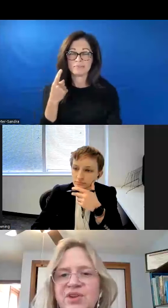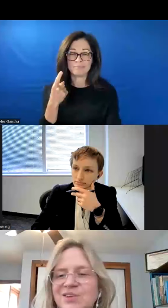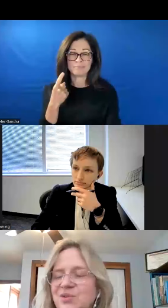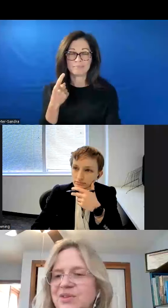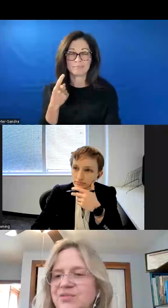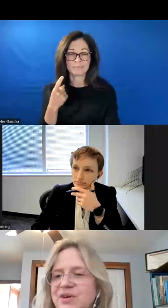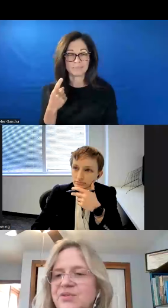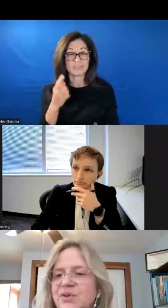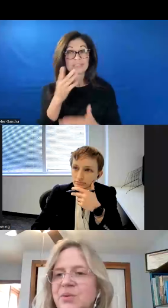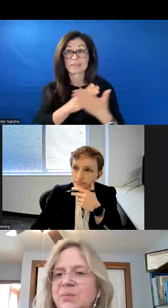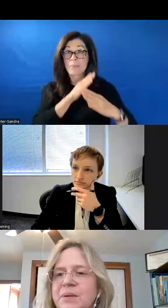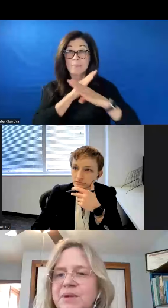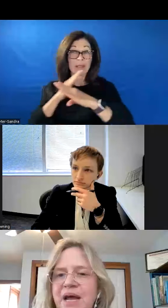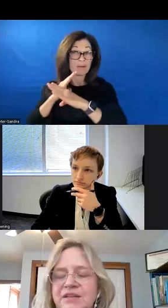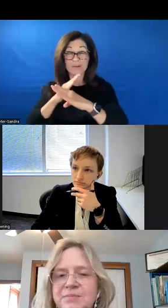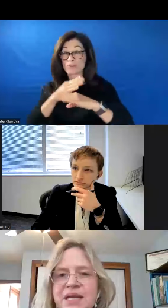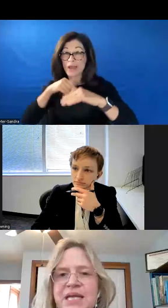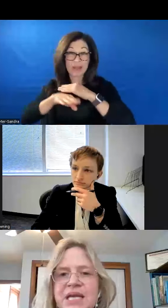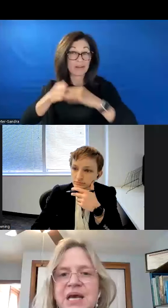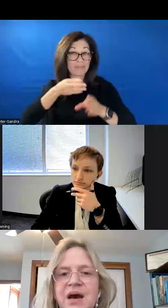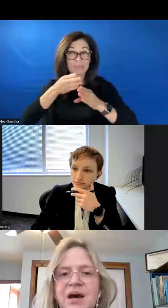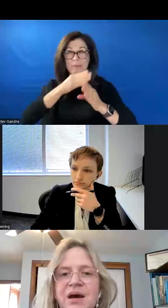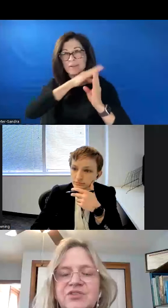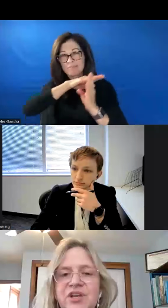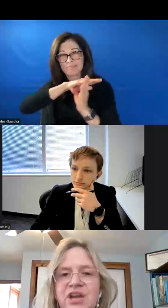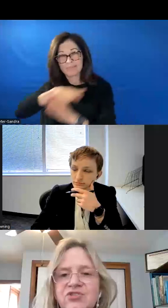FOR ENTERING THE FIELD. MAYBE NOT AS MANY EDUCATIONAL